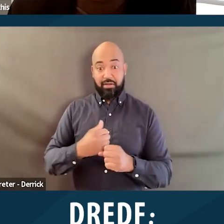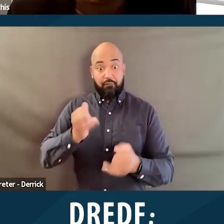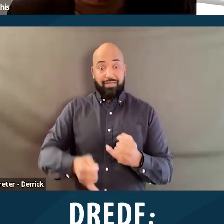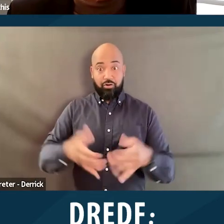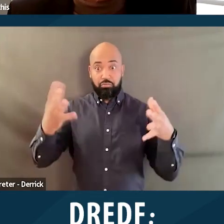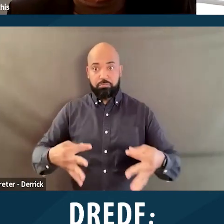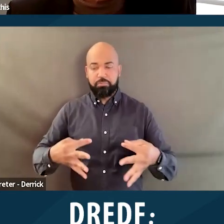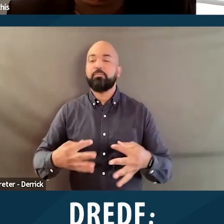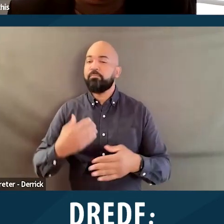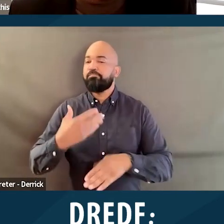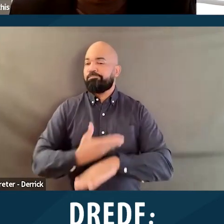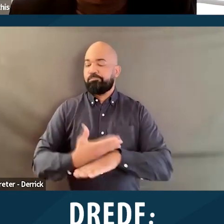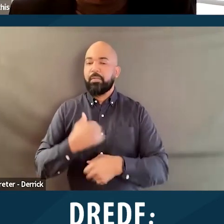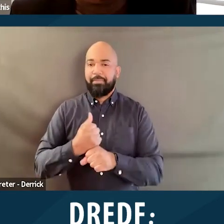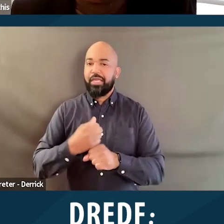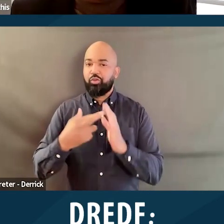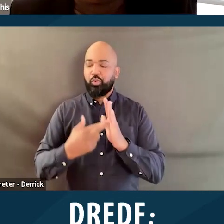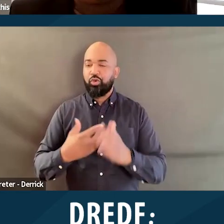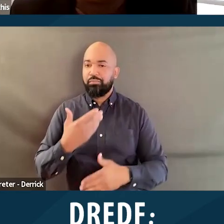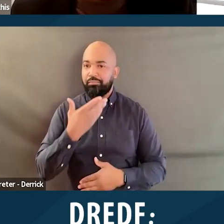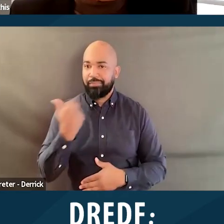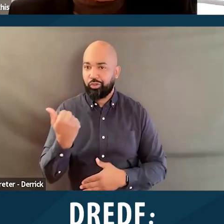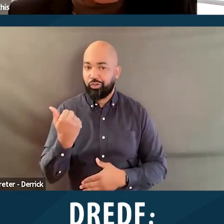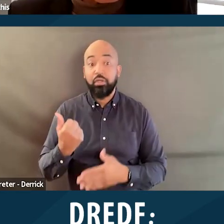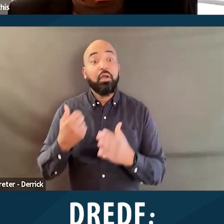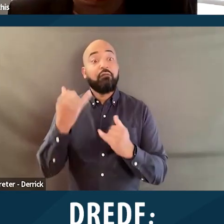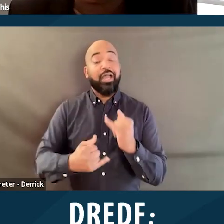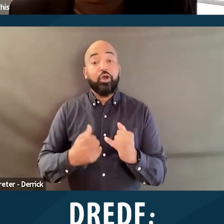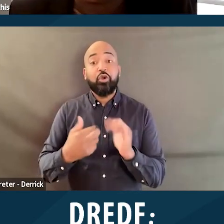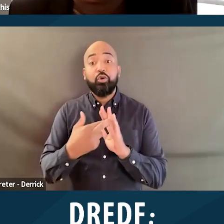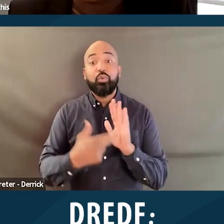to those comments, to make the rule better, when it made the final rule.